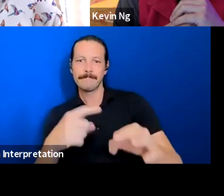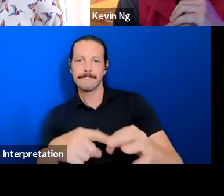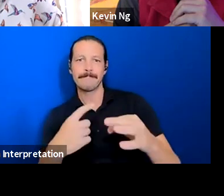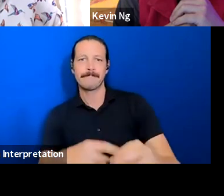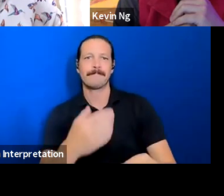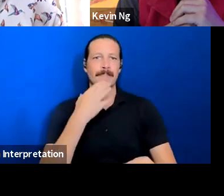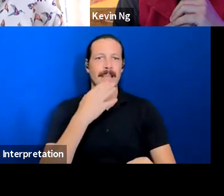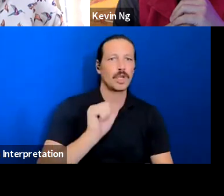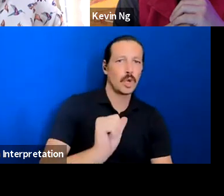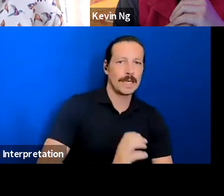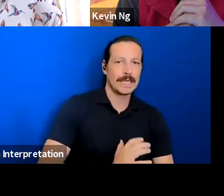Please get in touch if you have questions.